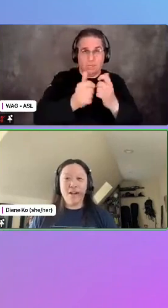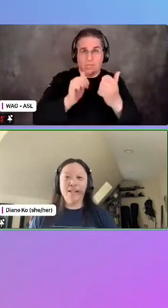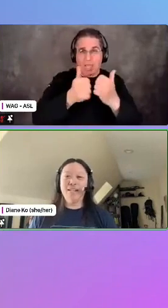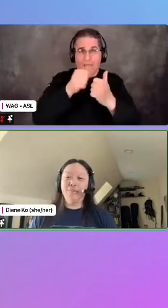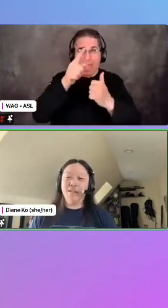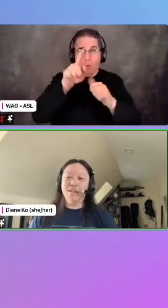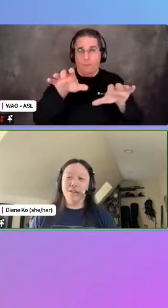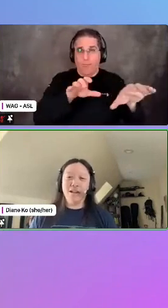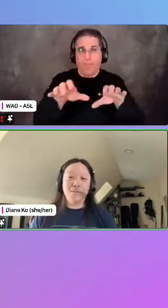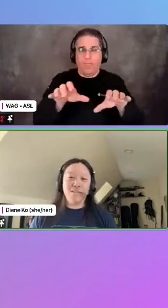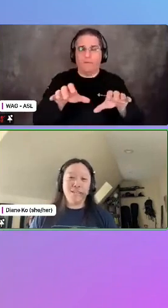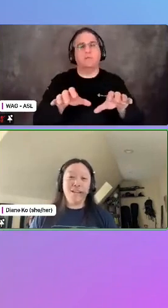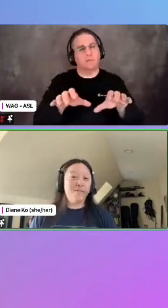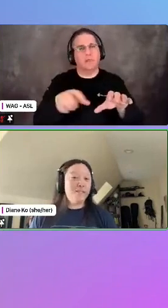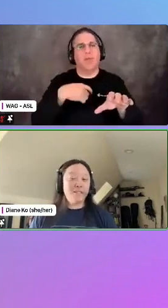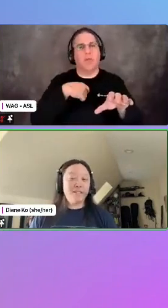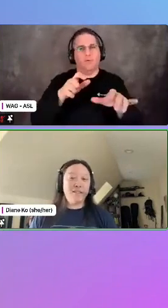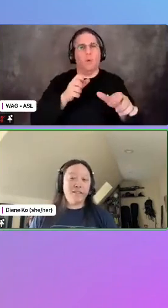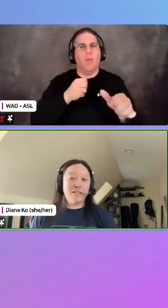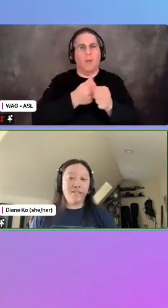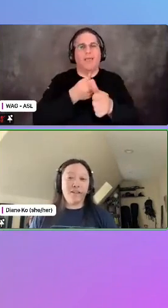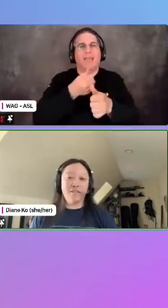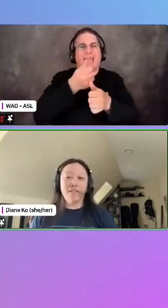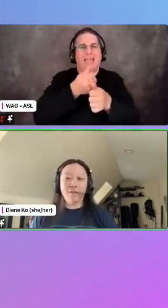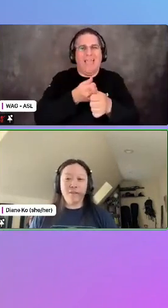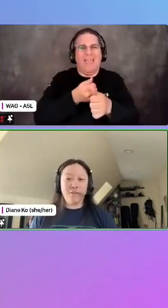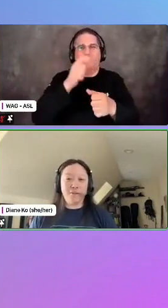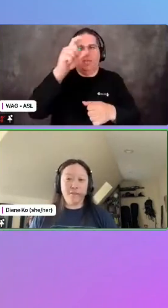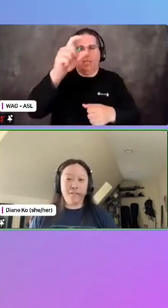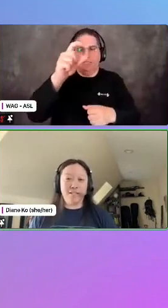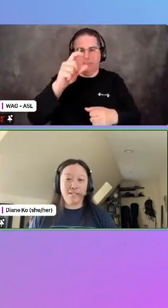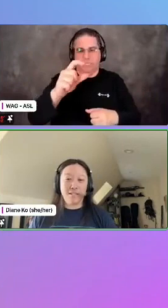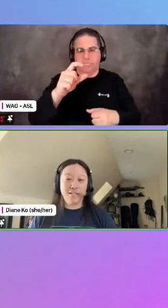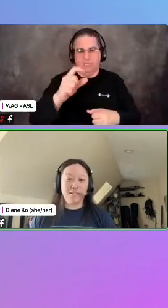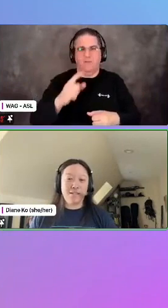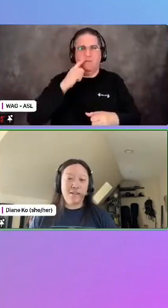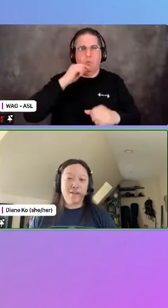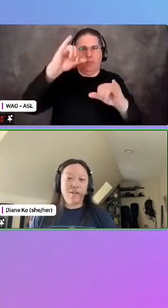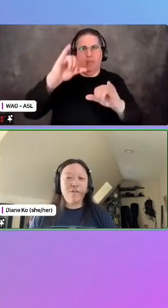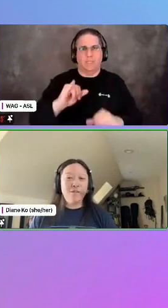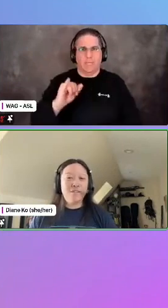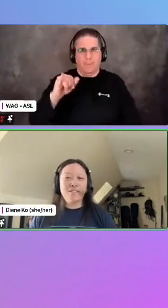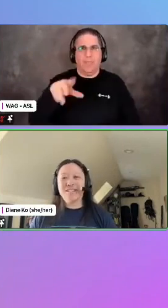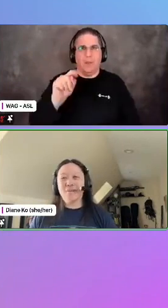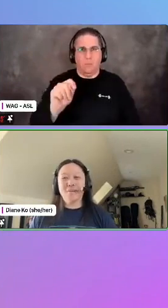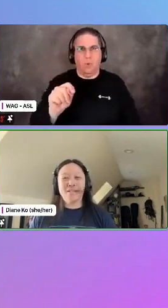before and it again. And one of those 2/3 of respondents was me. I've been using the last seven years React for and